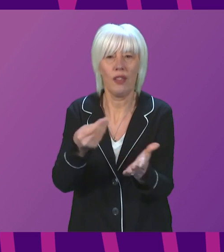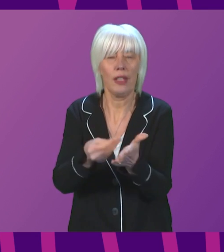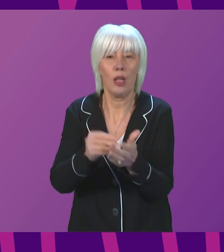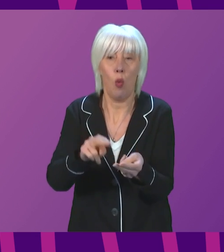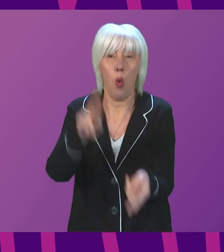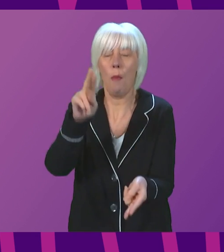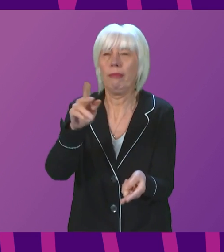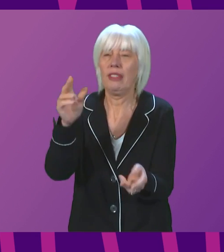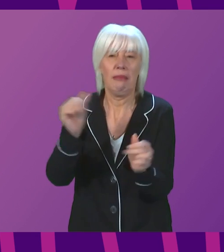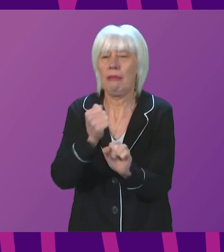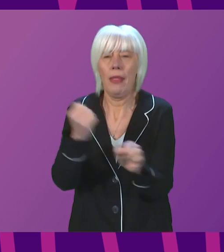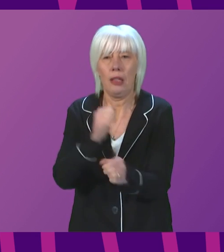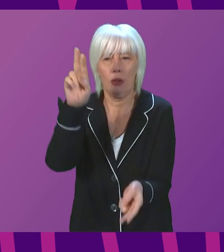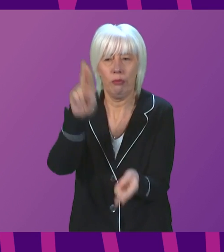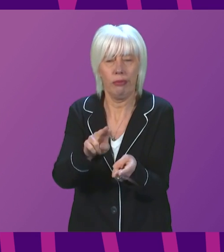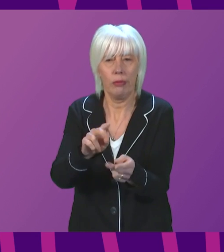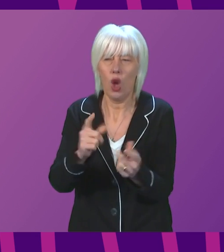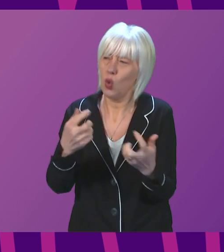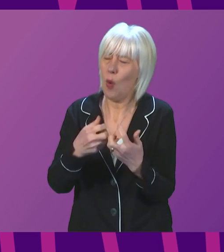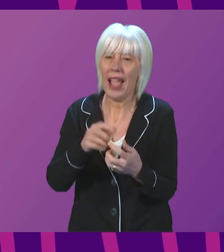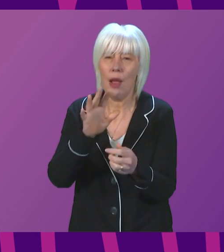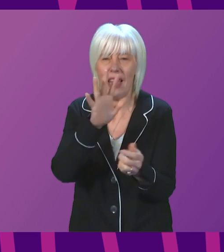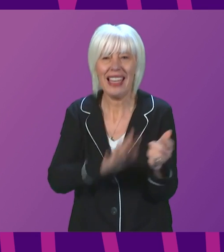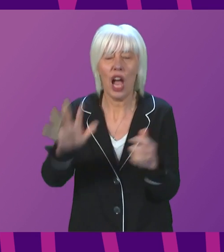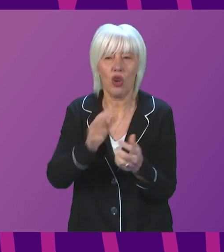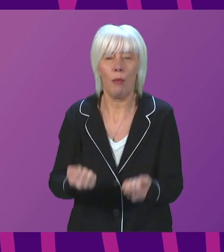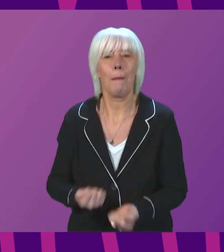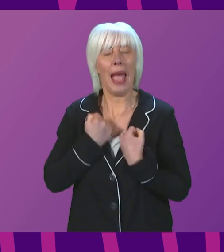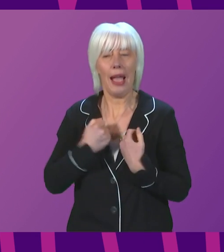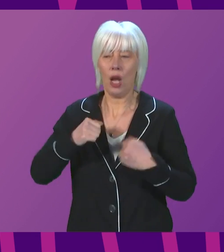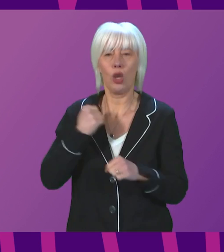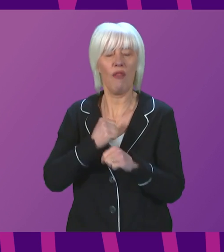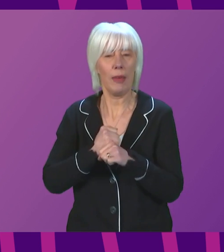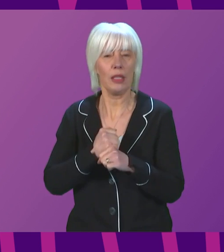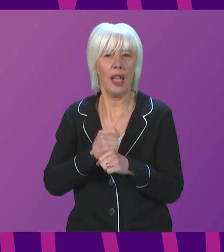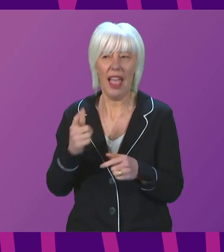What is the use in nationalising services if the SNP is just going to do the exact same thing as ScotRail?